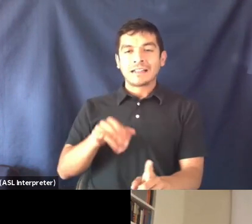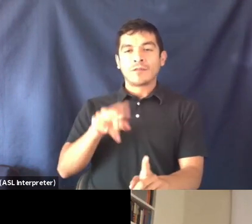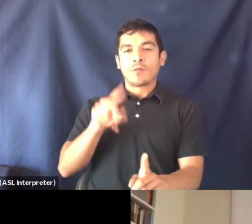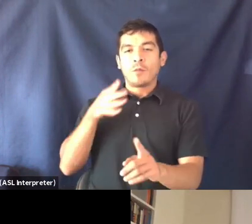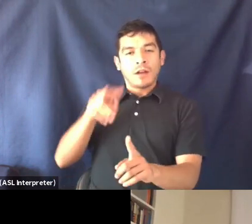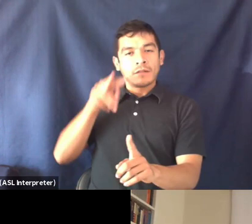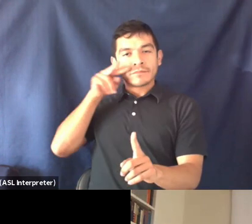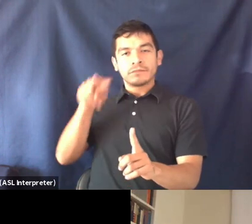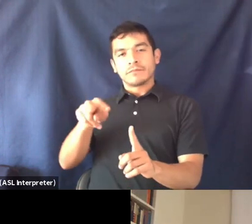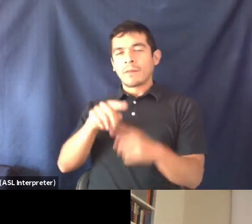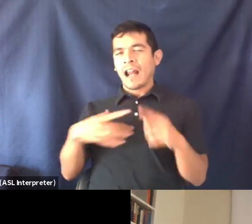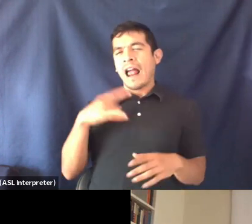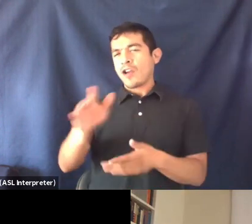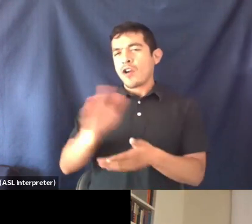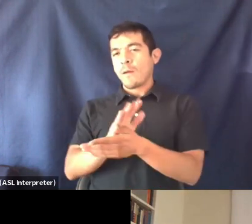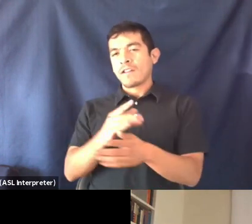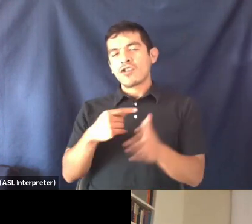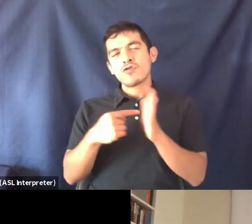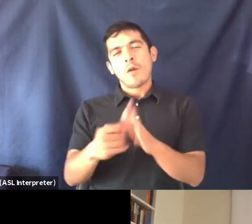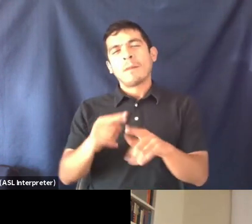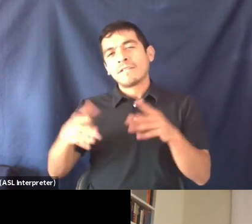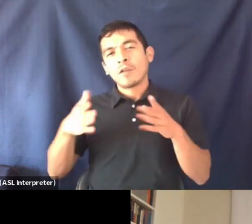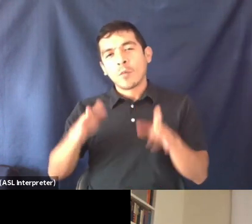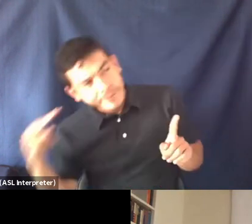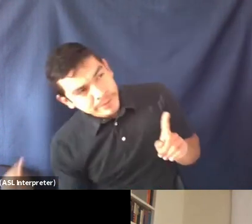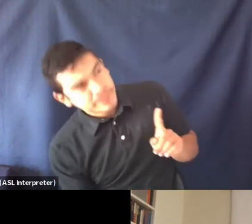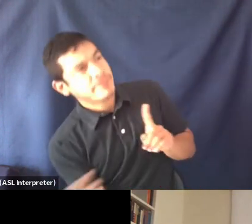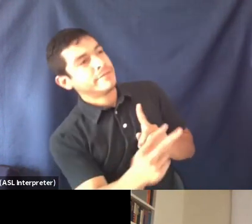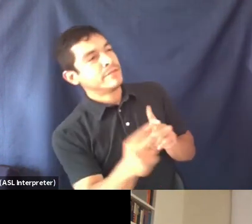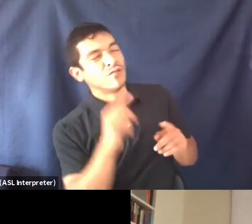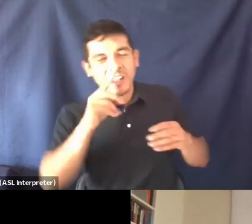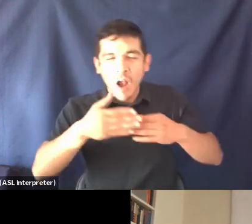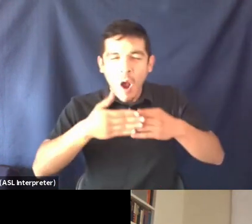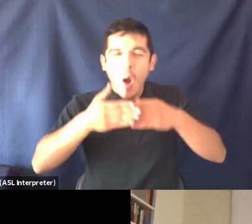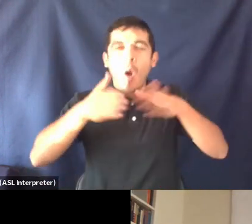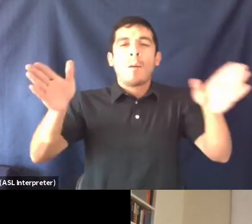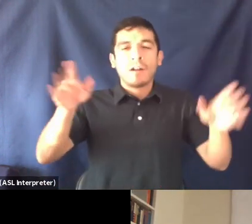and look at things differently, truly open your mind. - Completely. And I think I may be overstepping here,